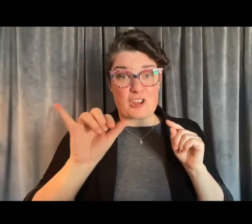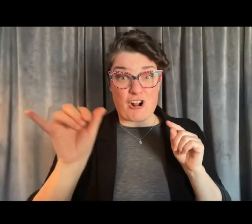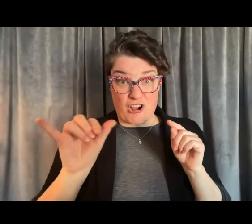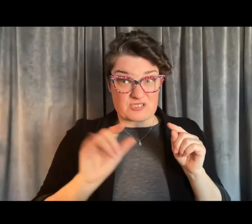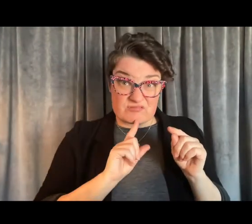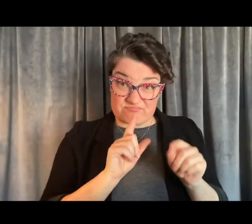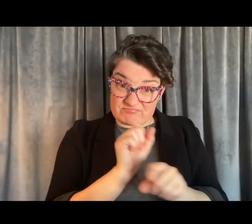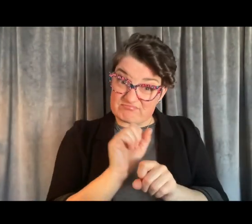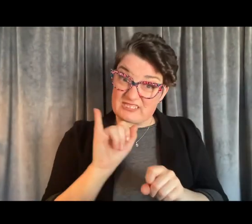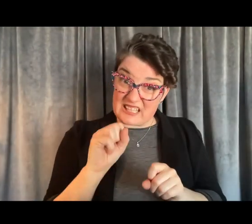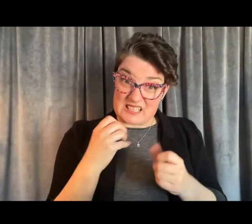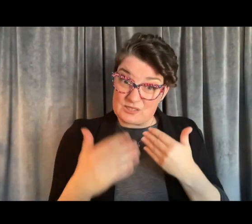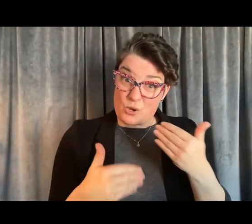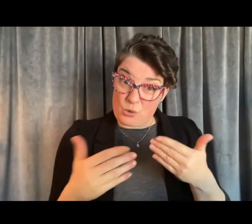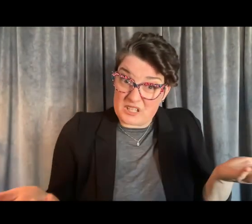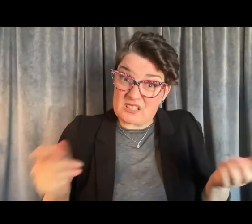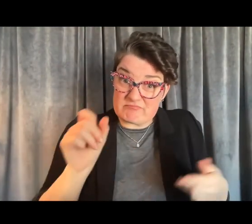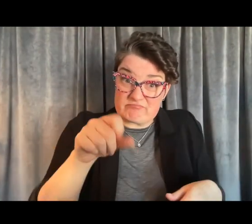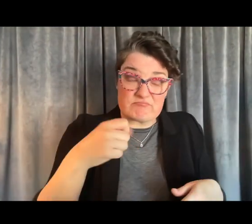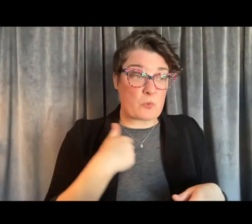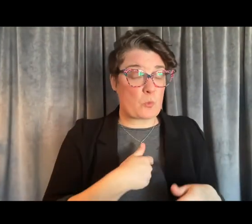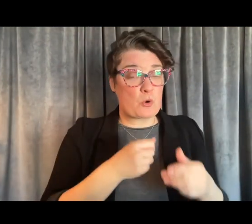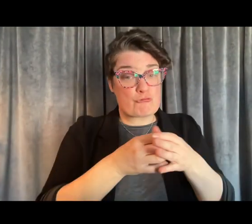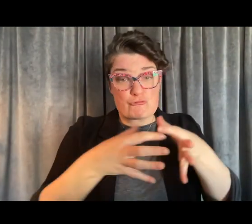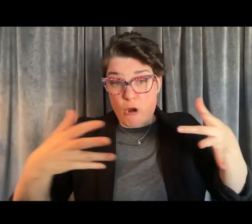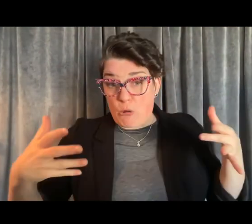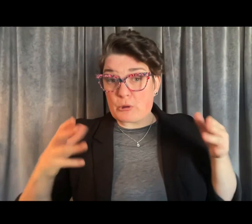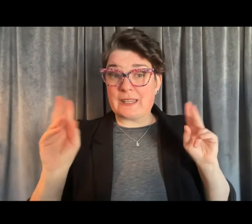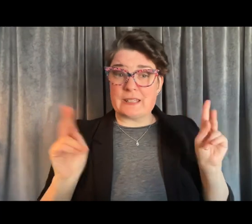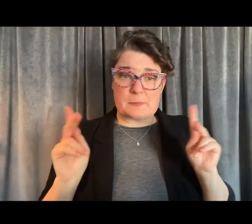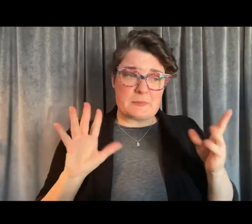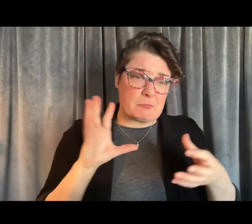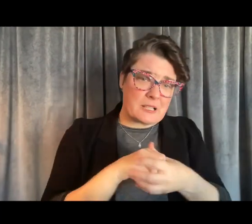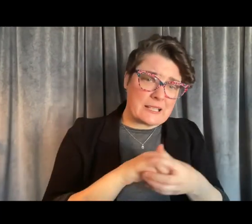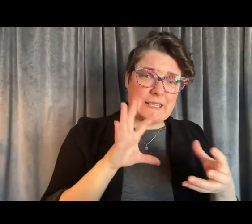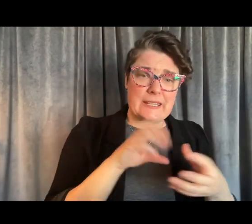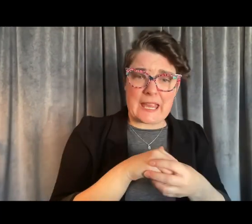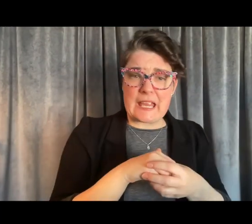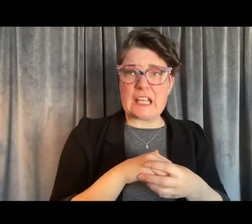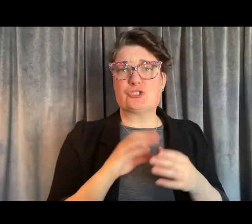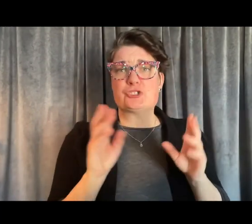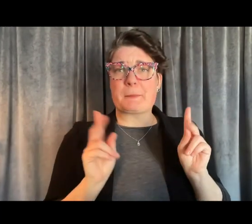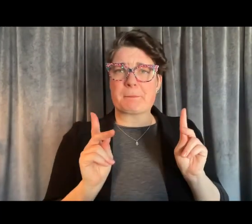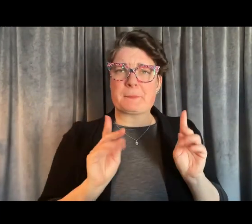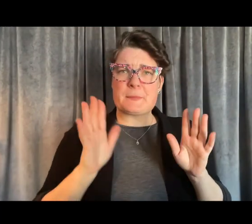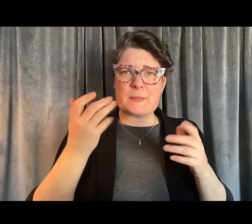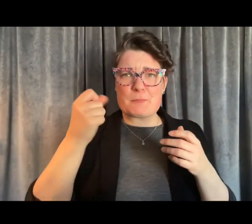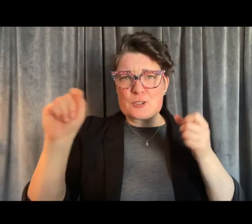going like the collective is growing and people are engaging and people are pushing back and we're staying with it.